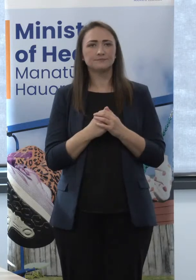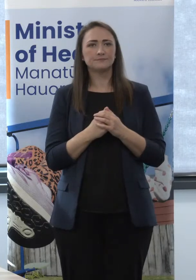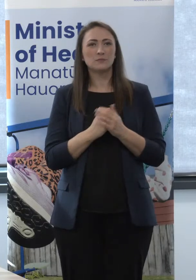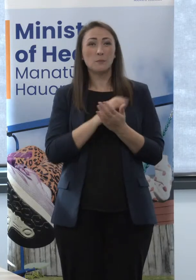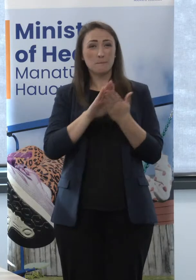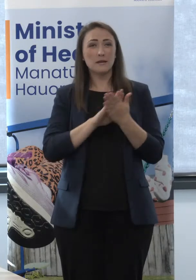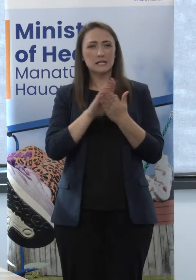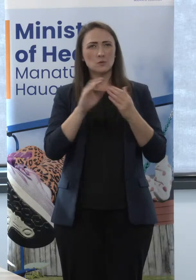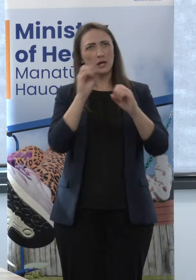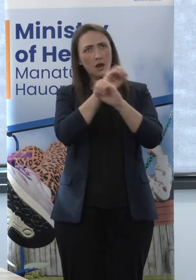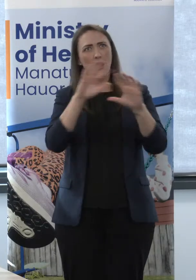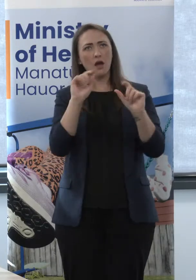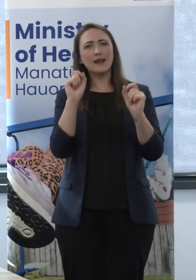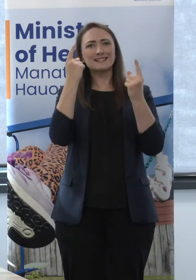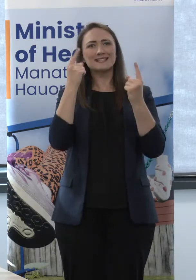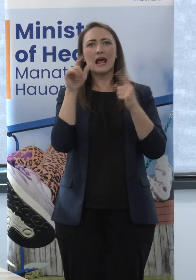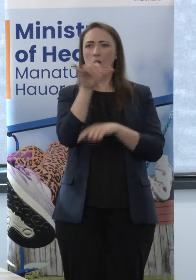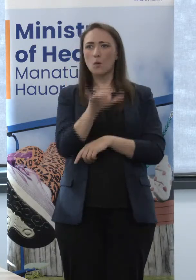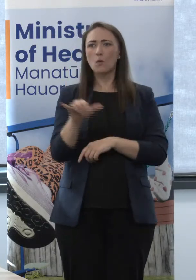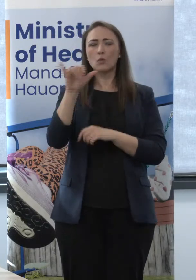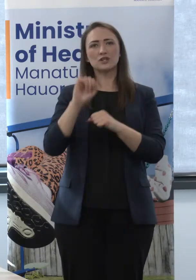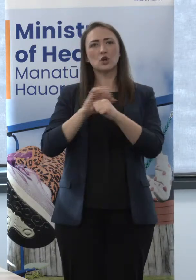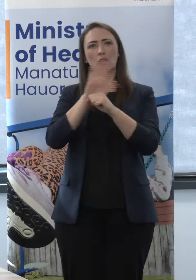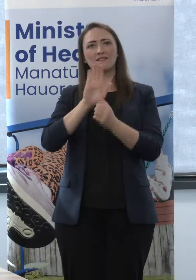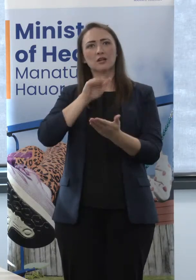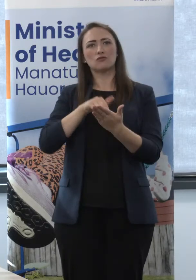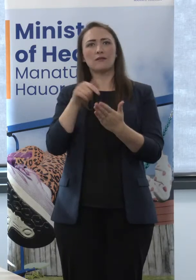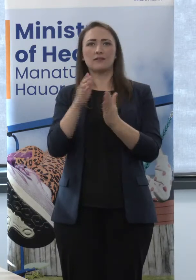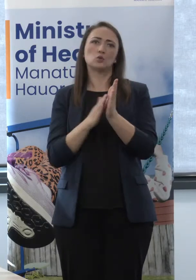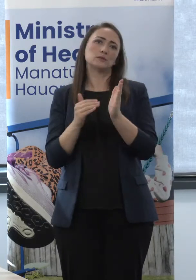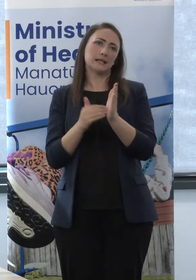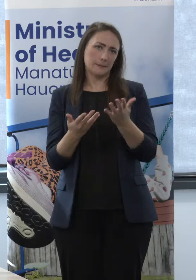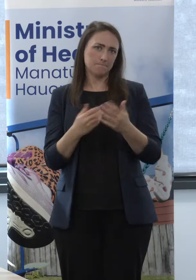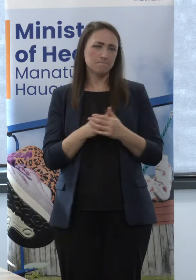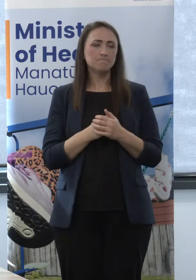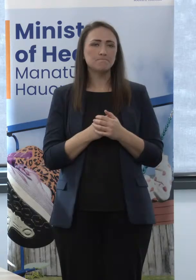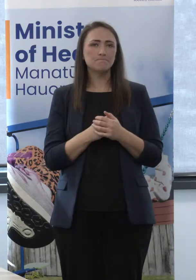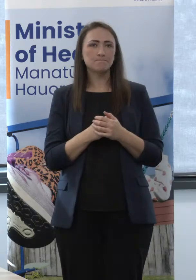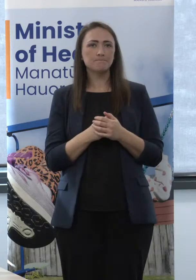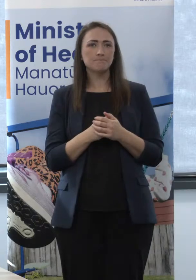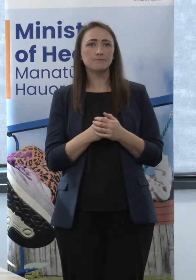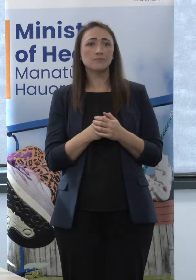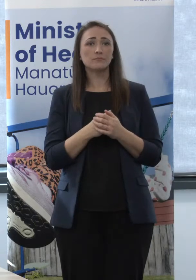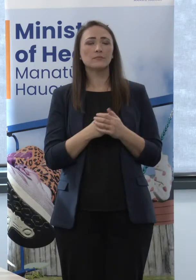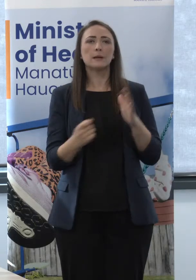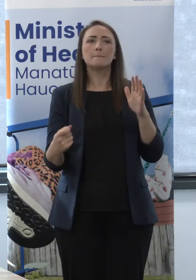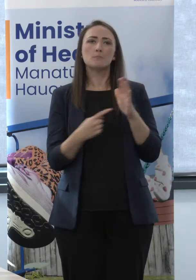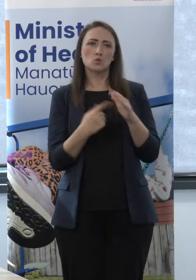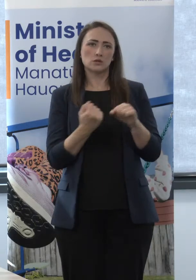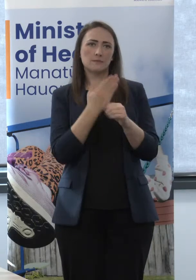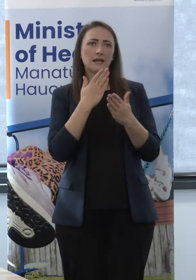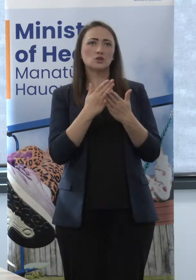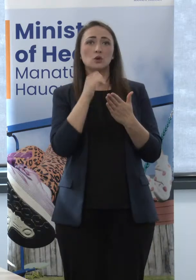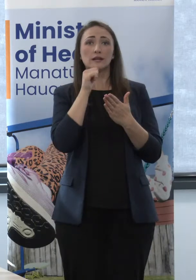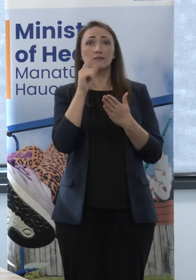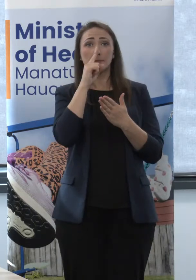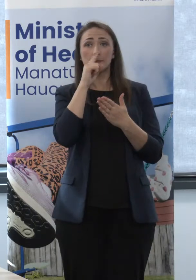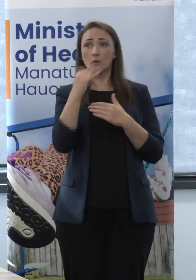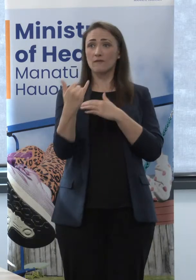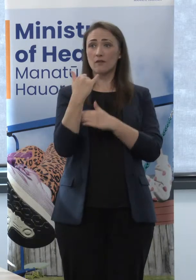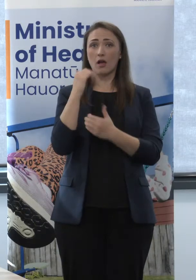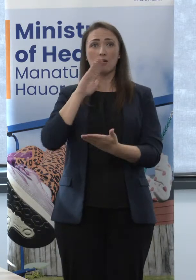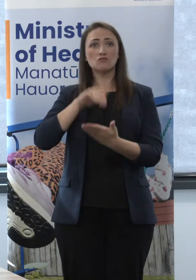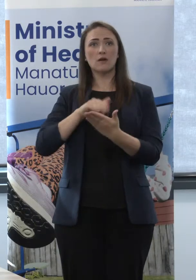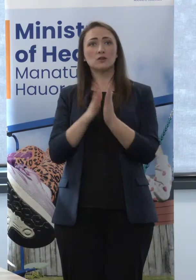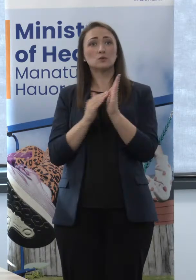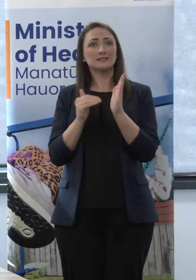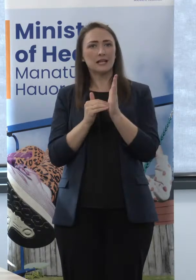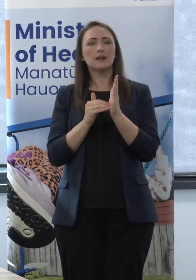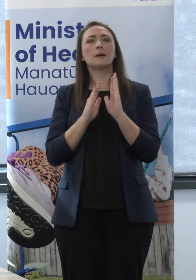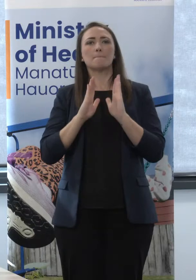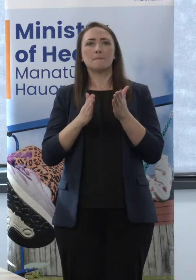circulating over the water.